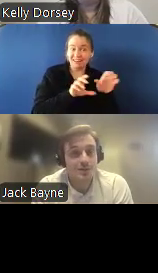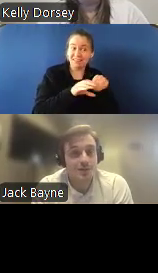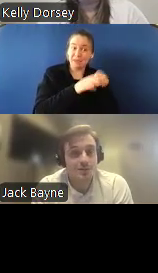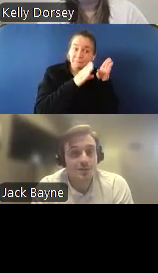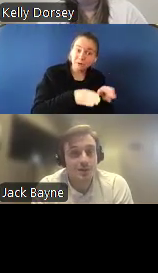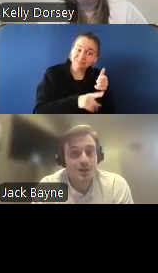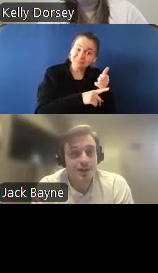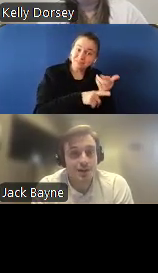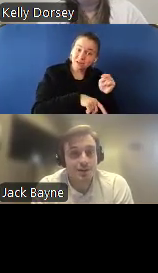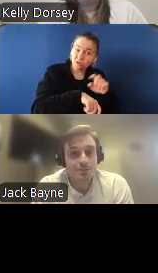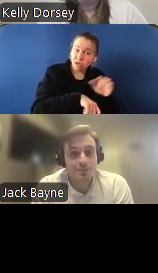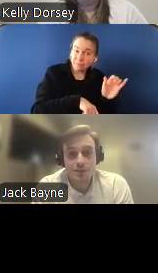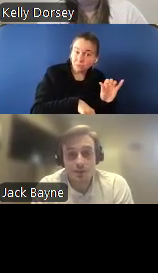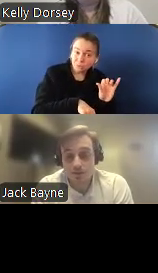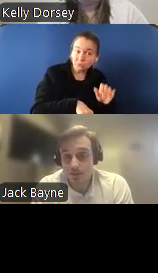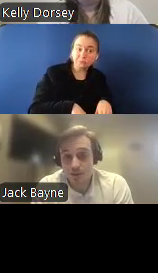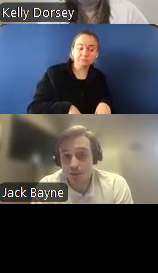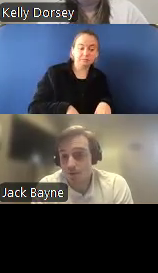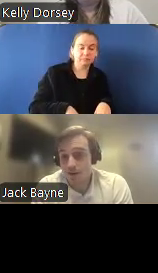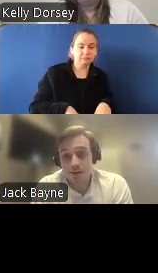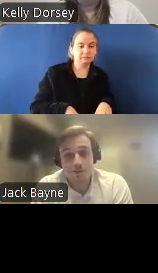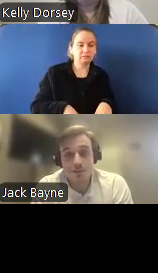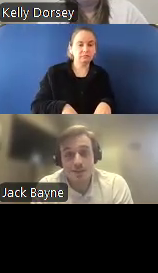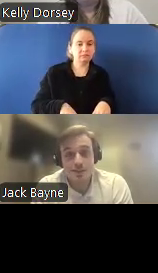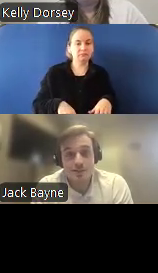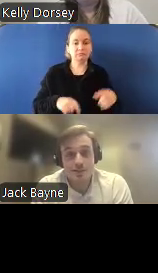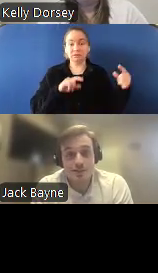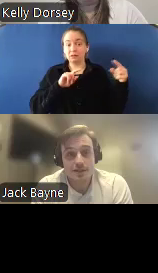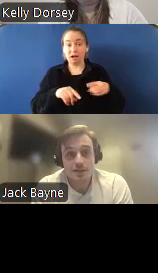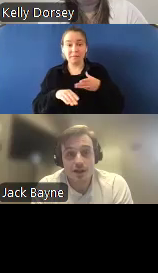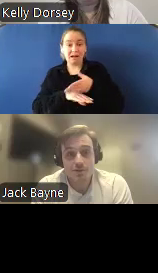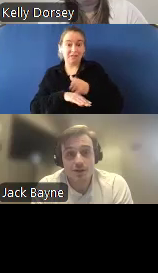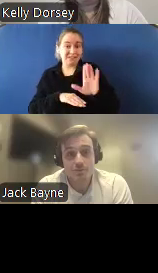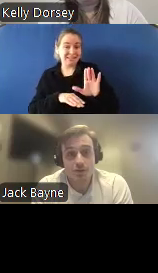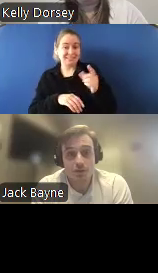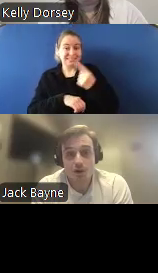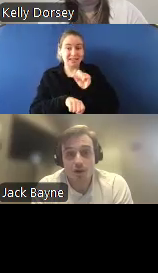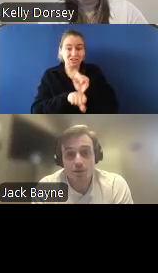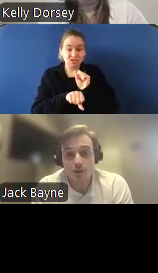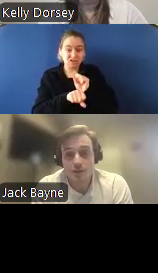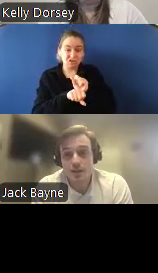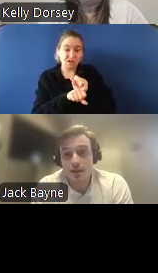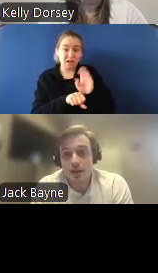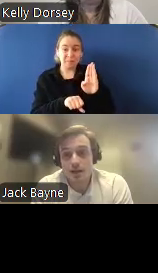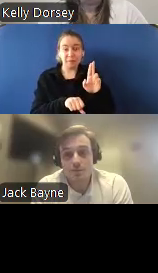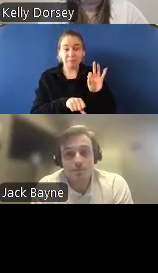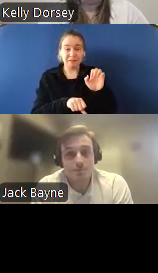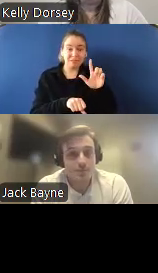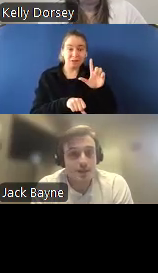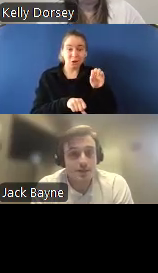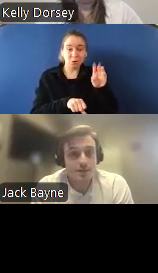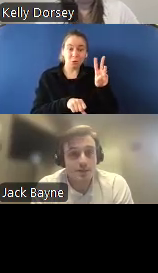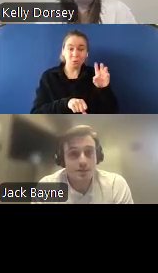time, too. You know, he would come right after he did his day job at Buffalo Wild Wings, and then